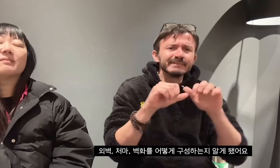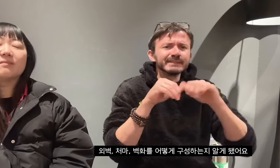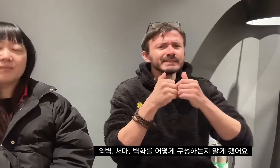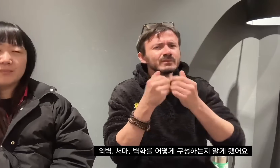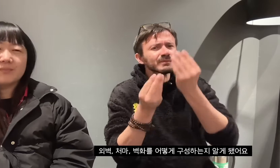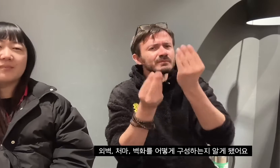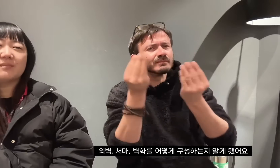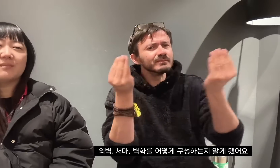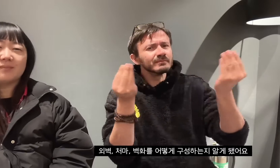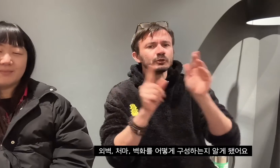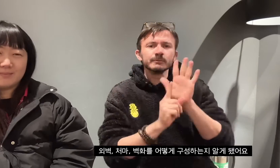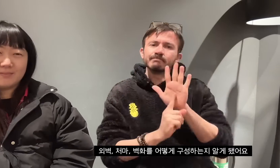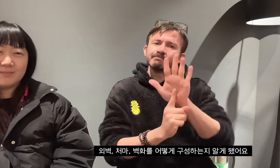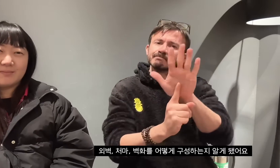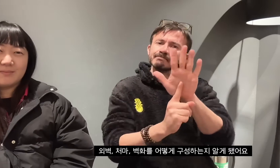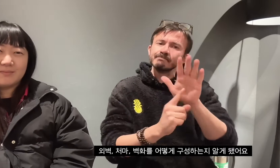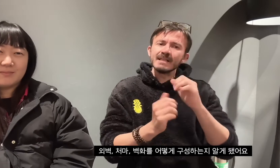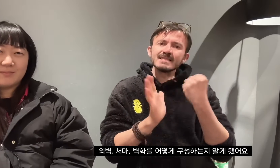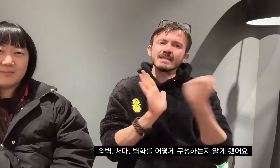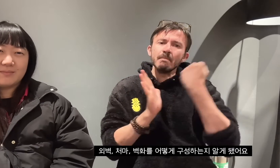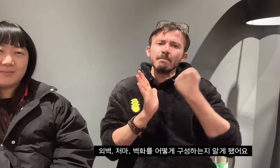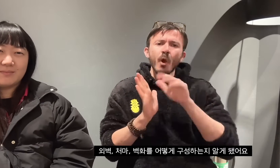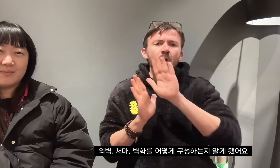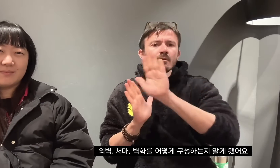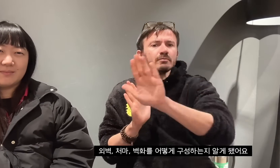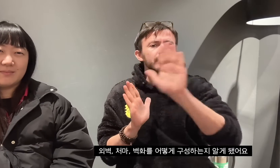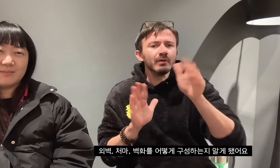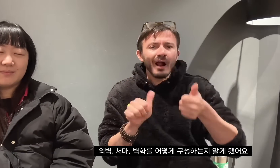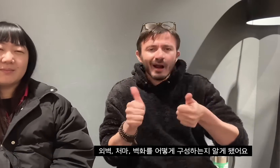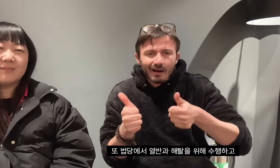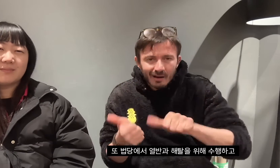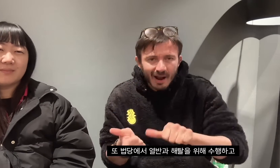and how the outer walls, eaves, and murals were constructed.